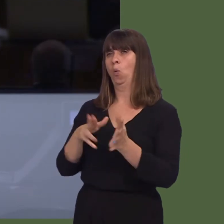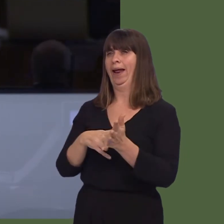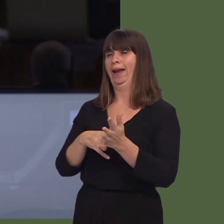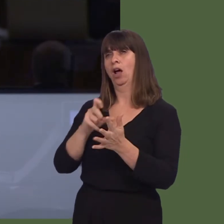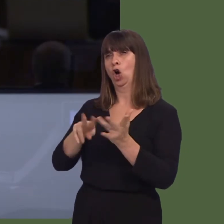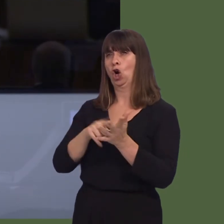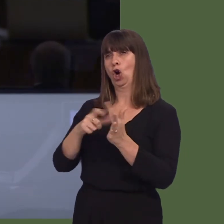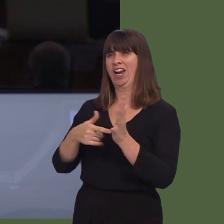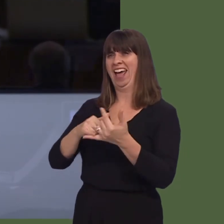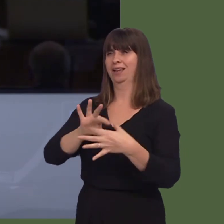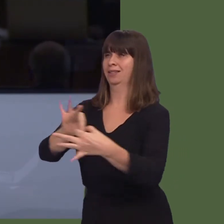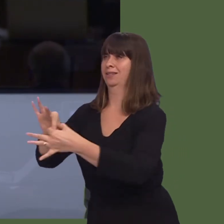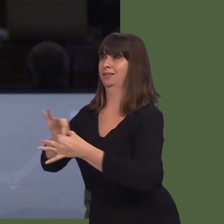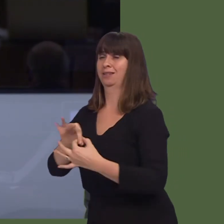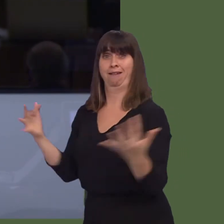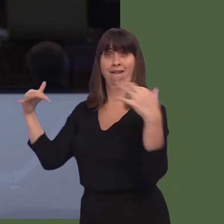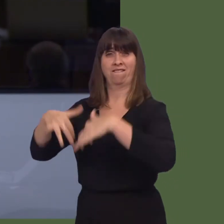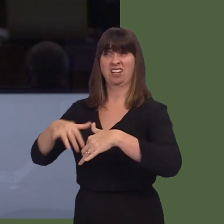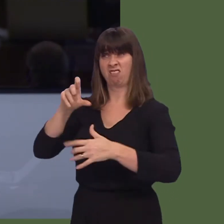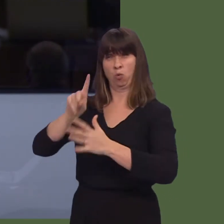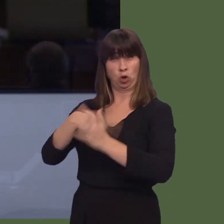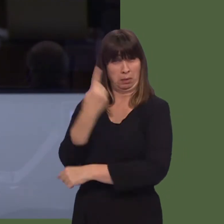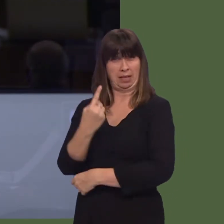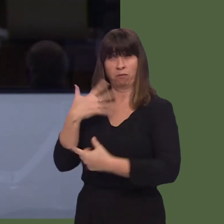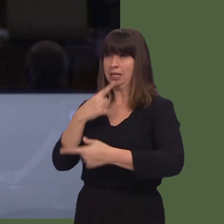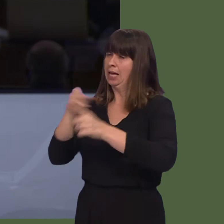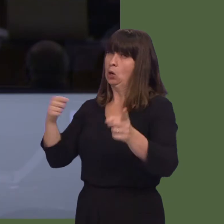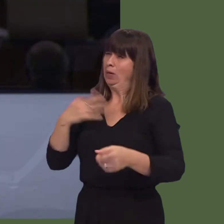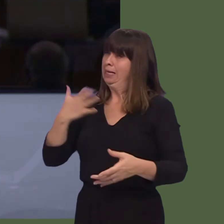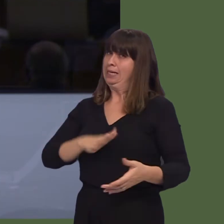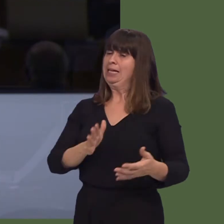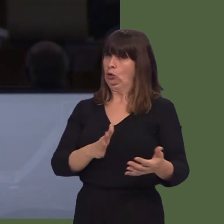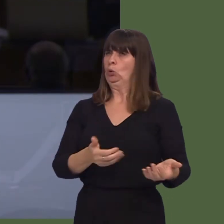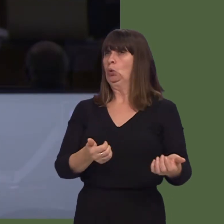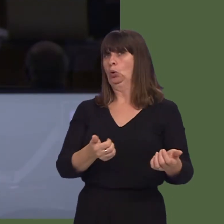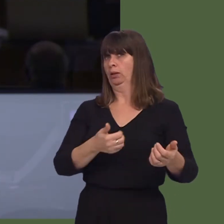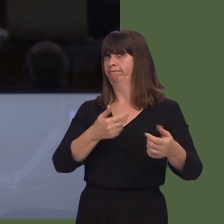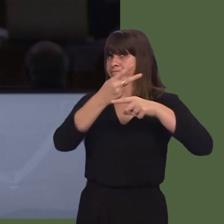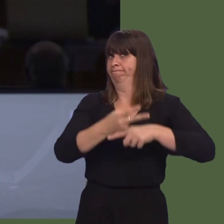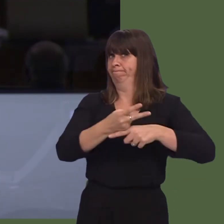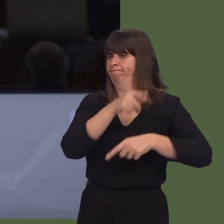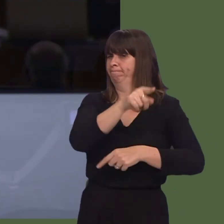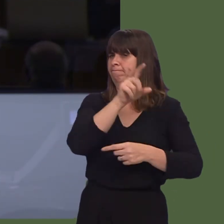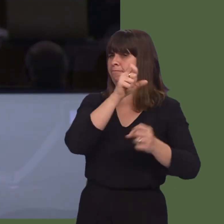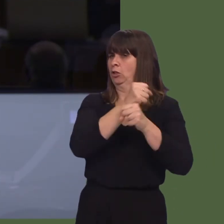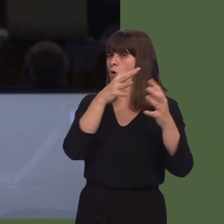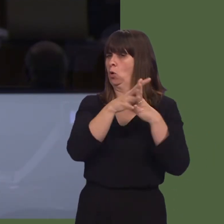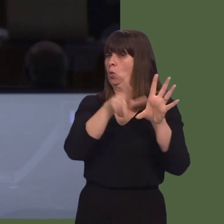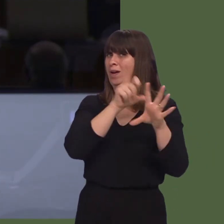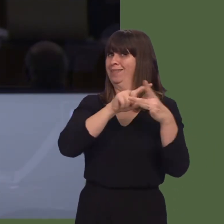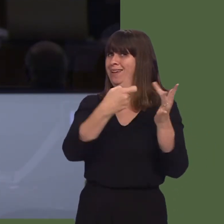that we need to find a solution for Gwydir, and this flooding cannot be allowed to continue.